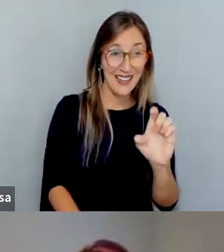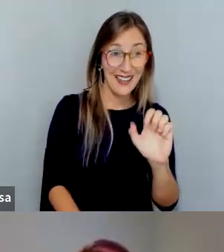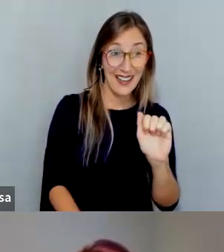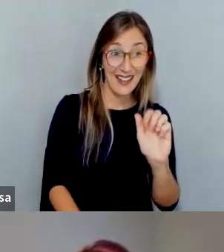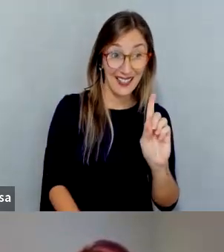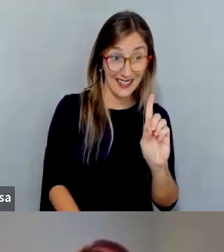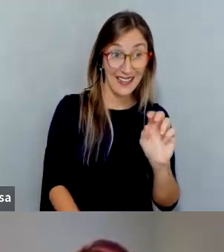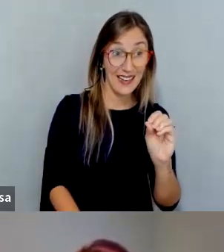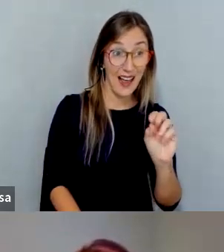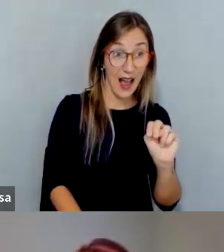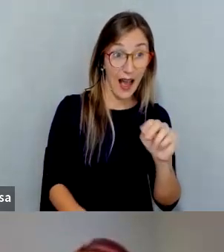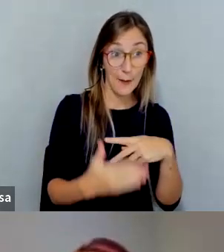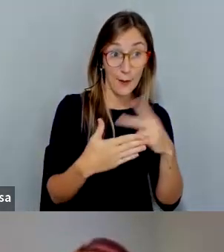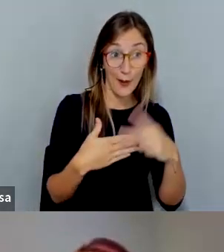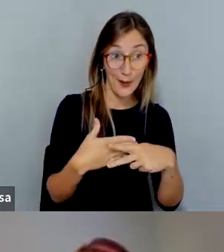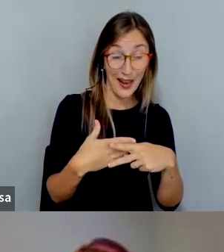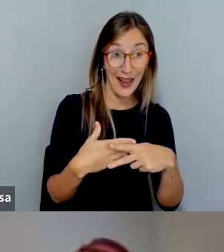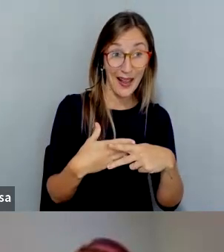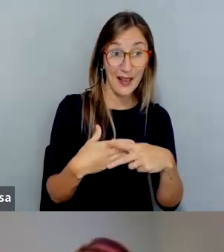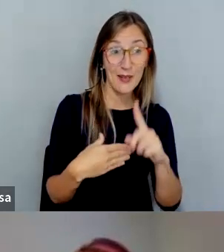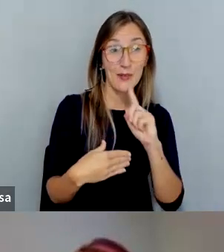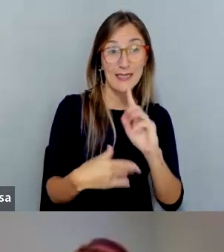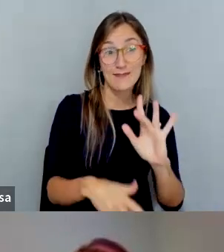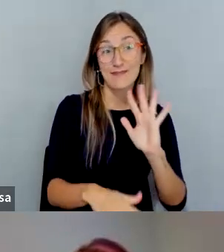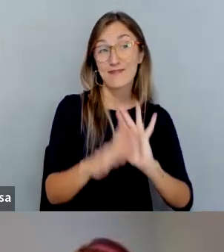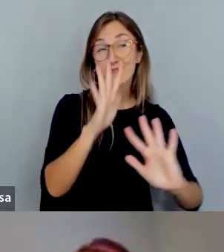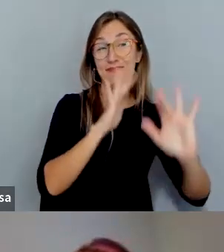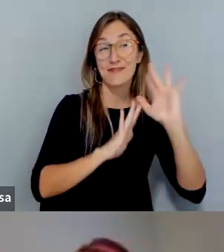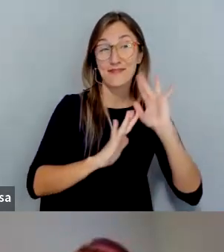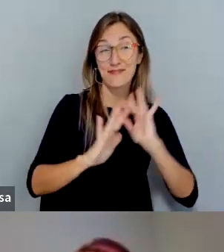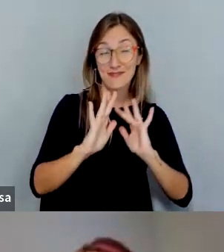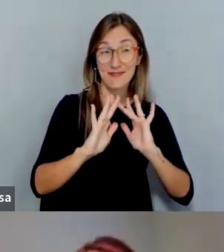I am Mary Willard. My pronouns are she/her. I don't